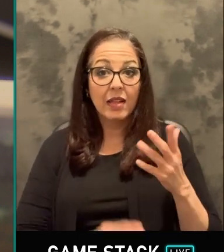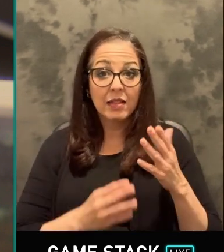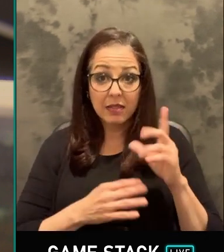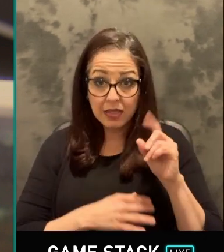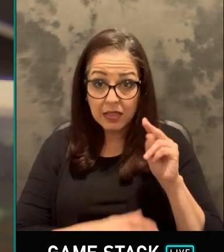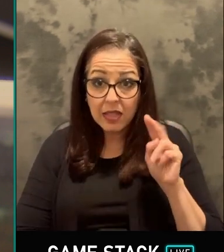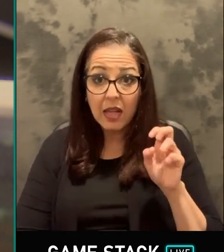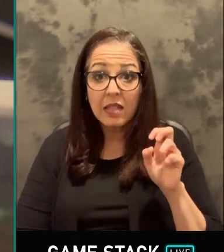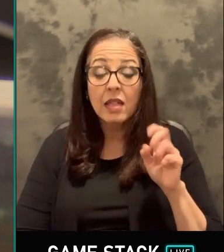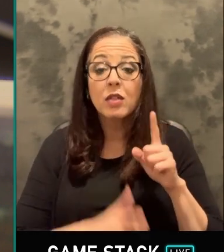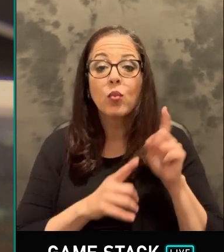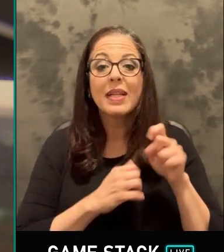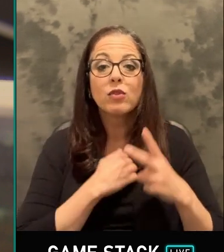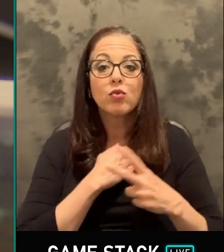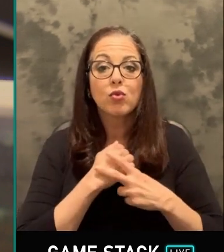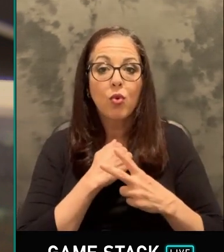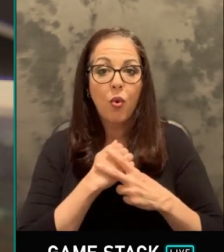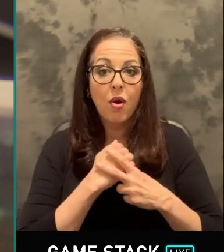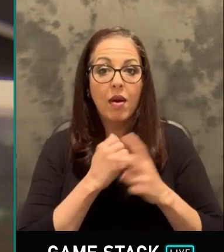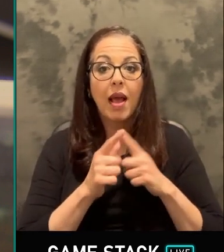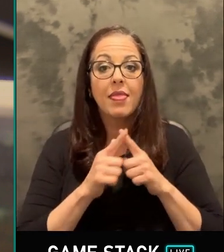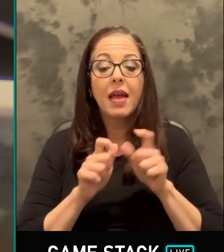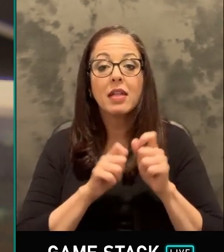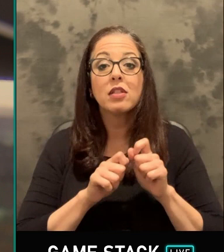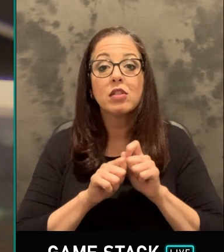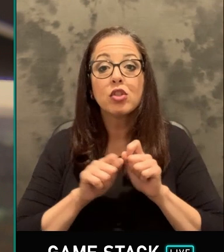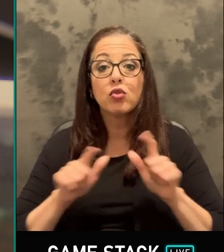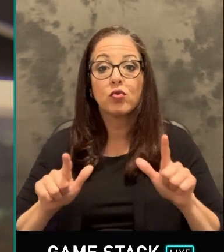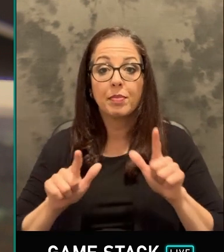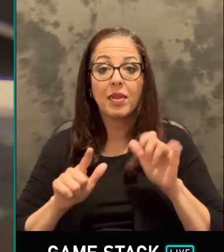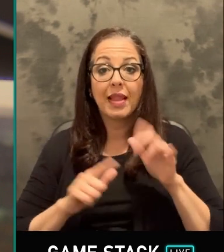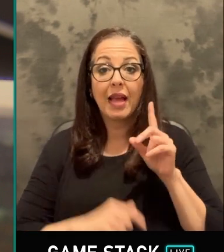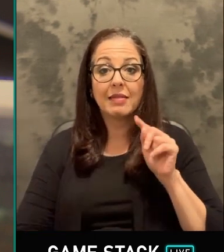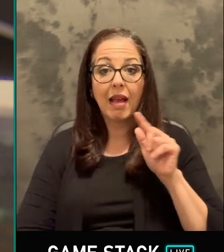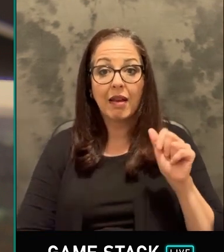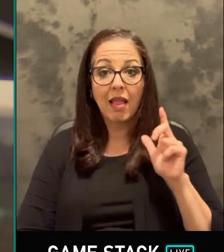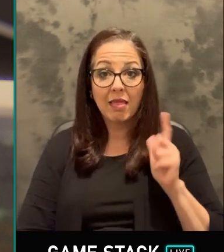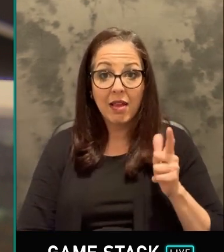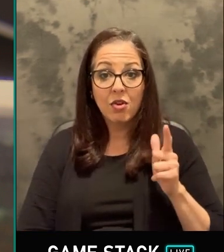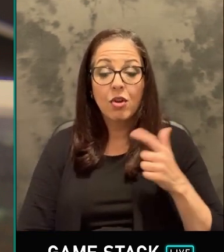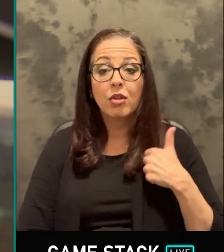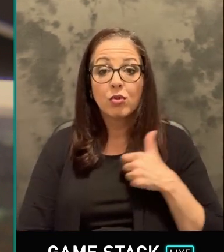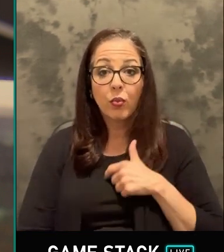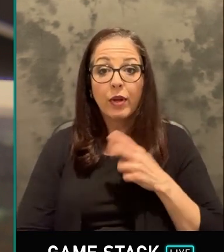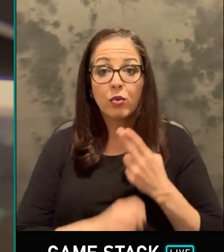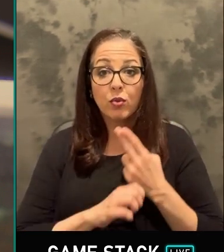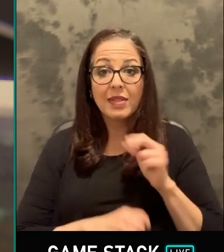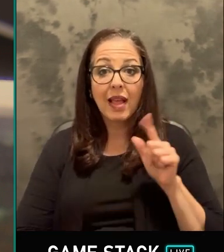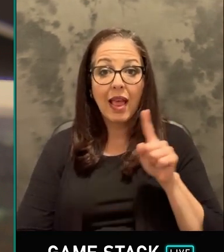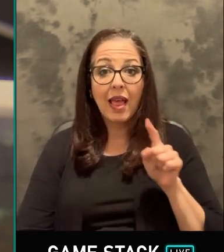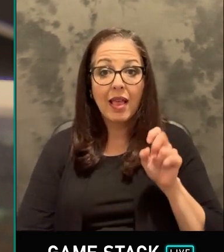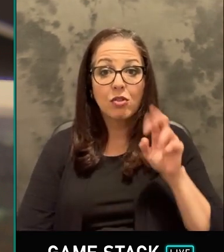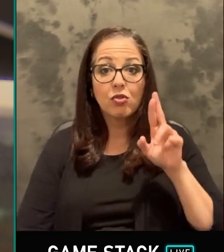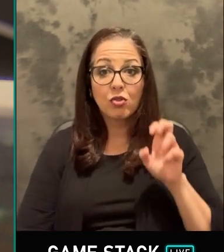to distributes the data. So, we are Azure, using Azure. In order to do so.